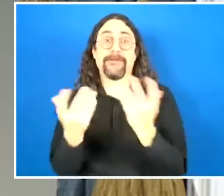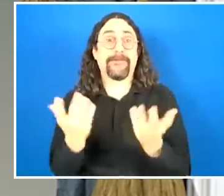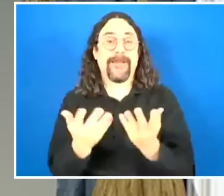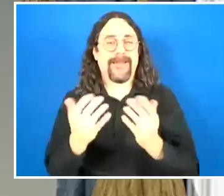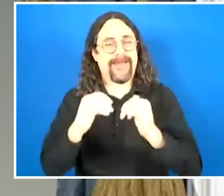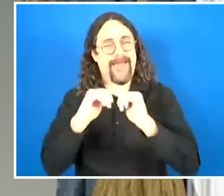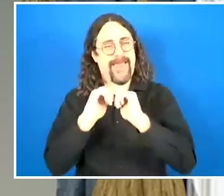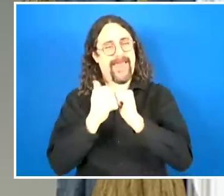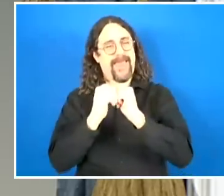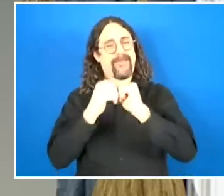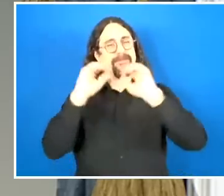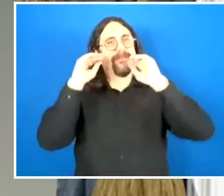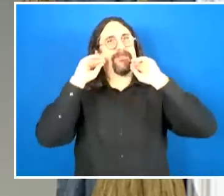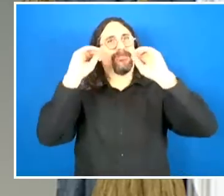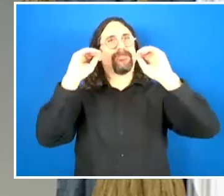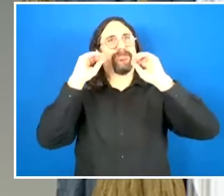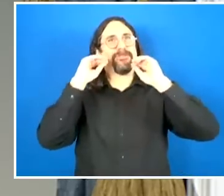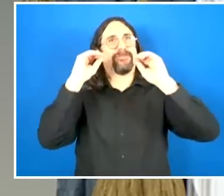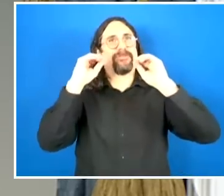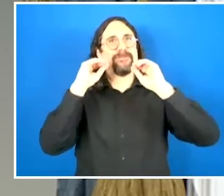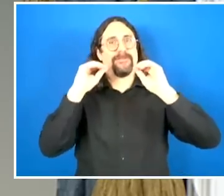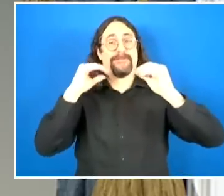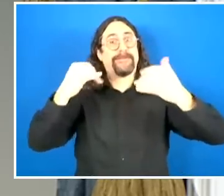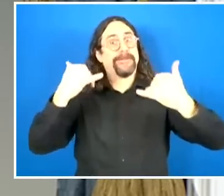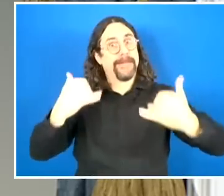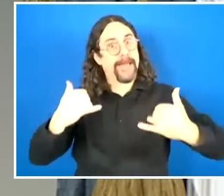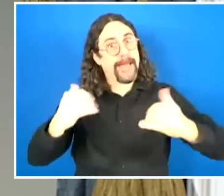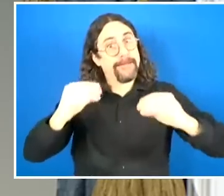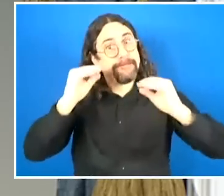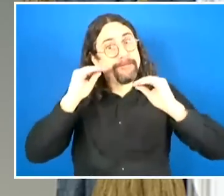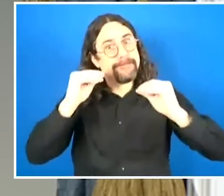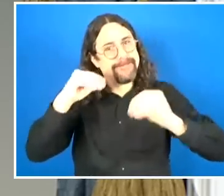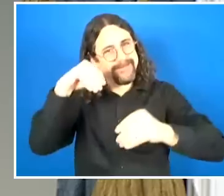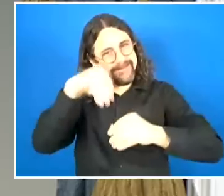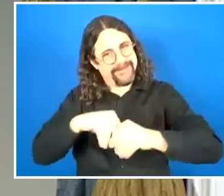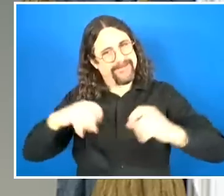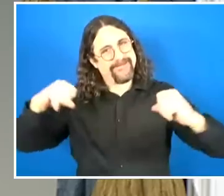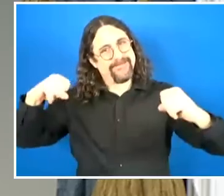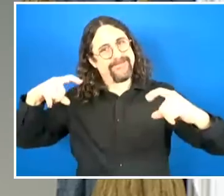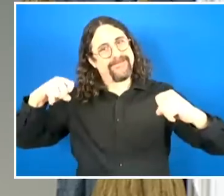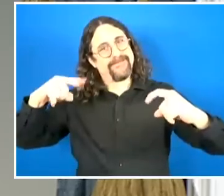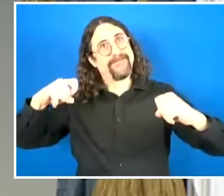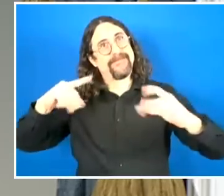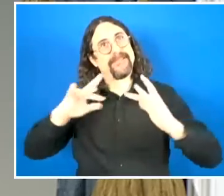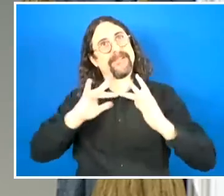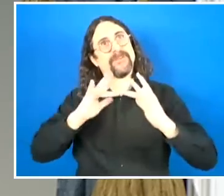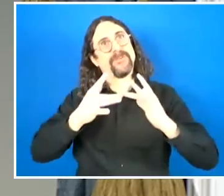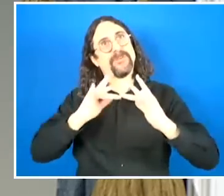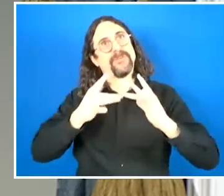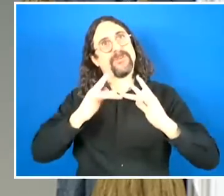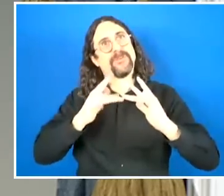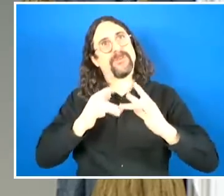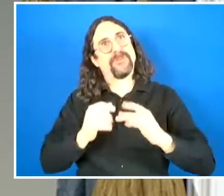DOING IT REMOTELY WHICH IS WHY WE SAY THIS IS REMOTE LEARNING SO TO ALL OF OUR TEACHERS AND